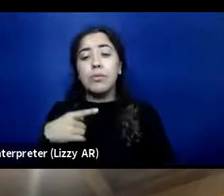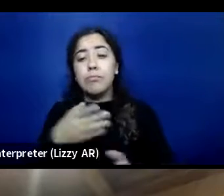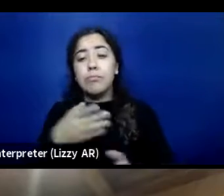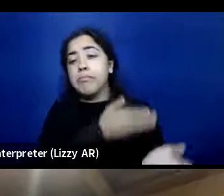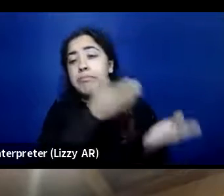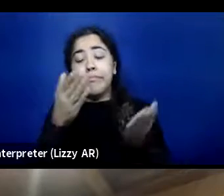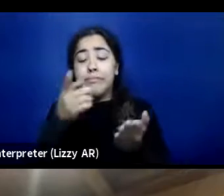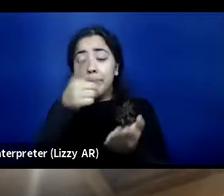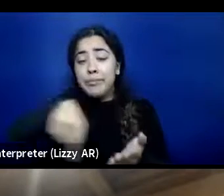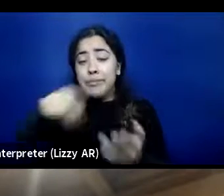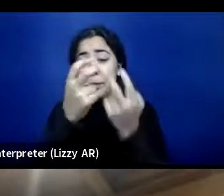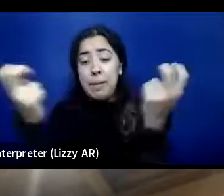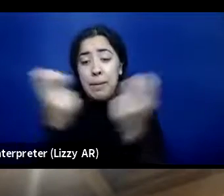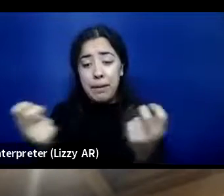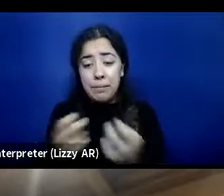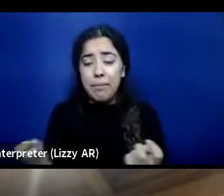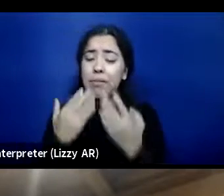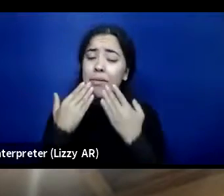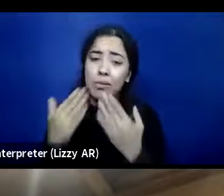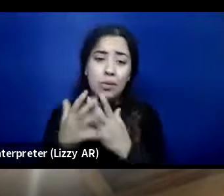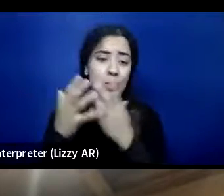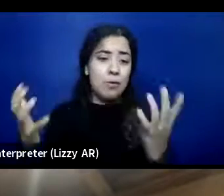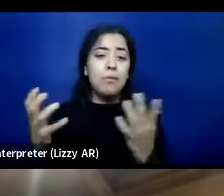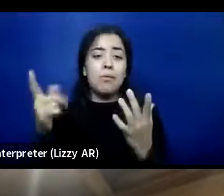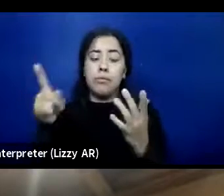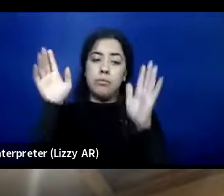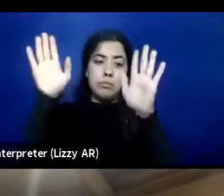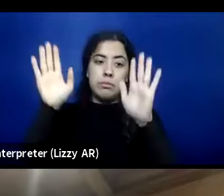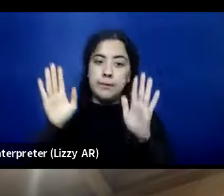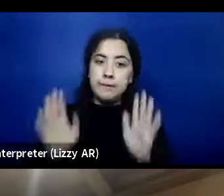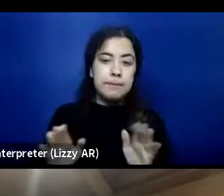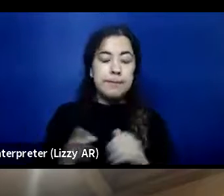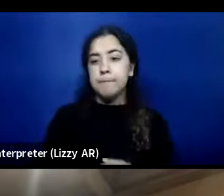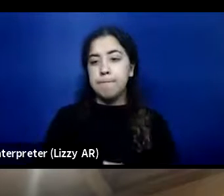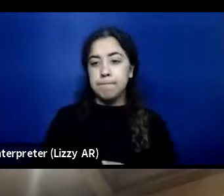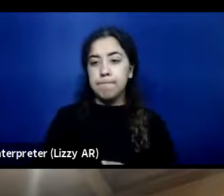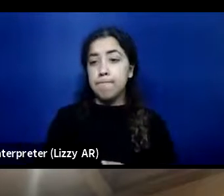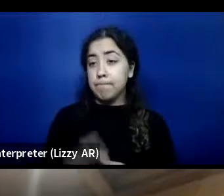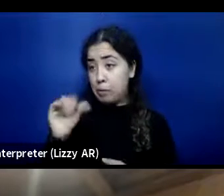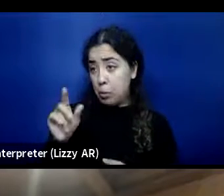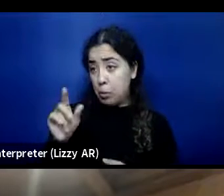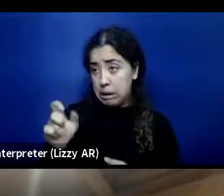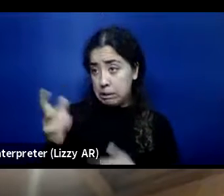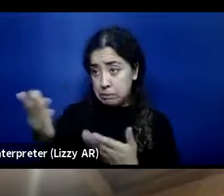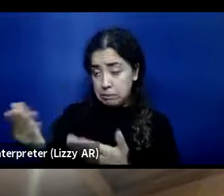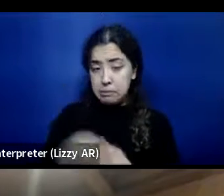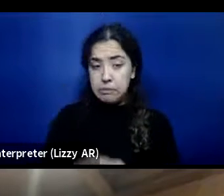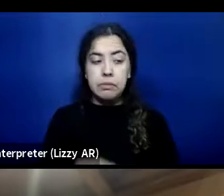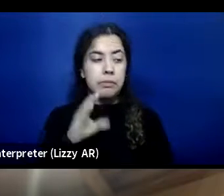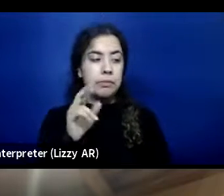Of course, I'm going to say, for those organizations that are not part of The valuable 500, please, come into this global community